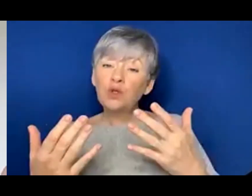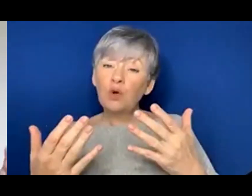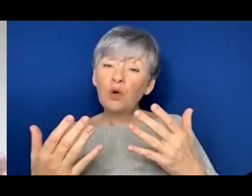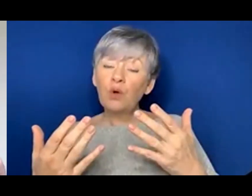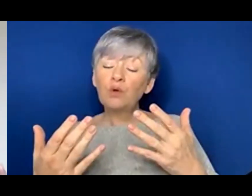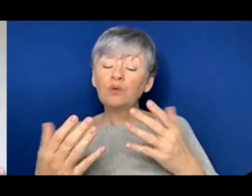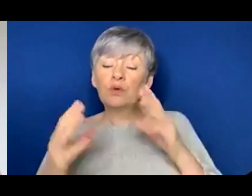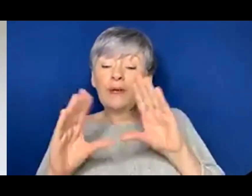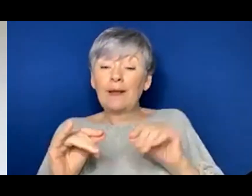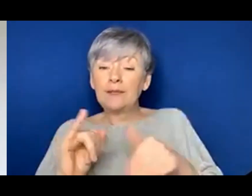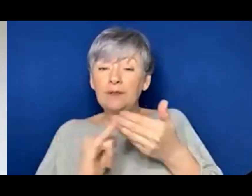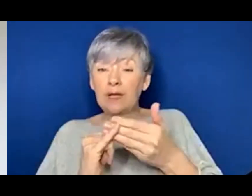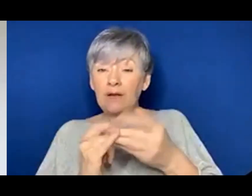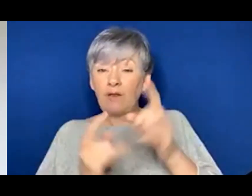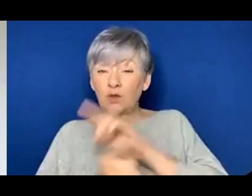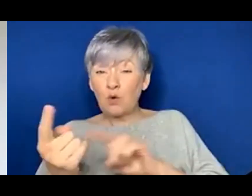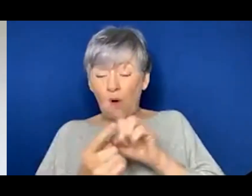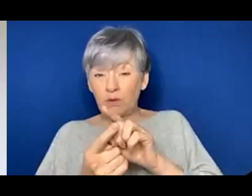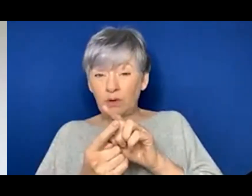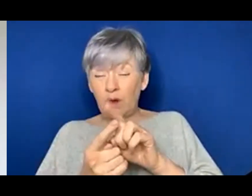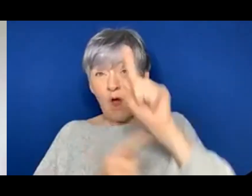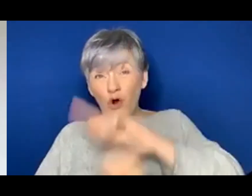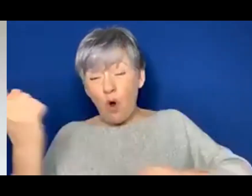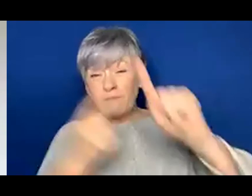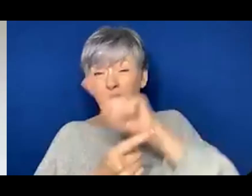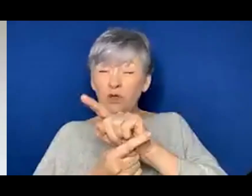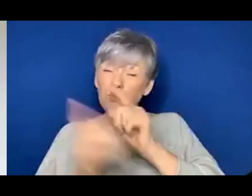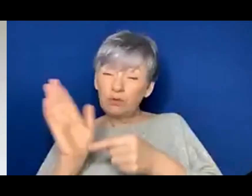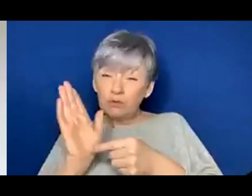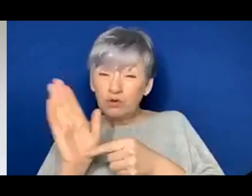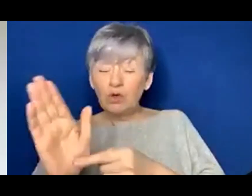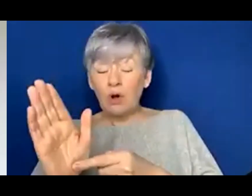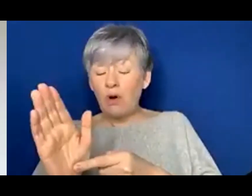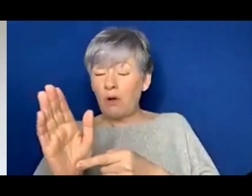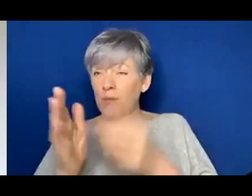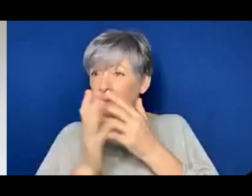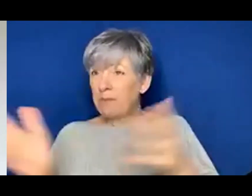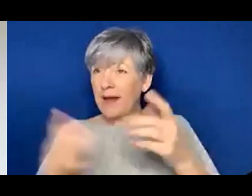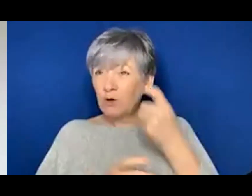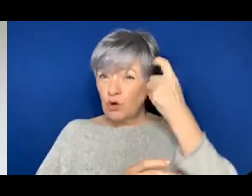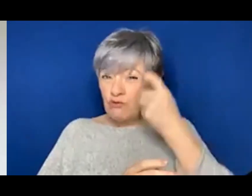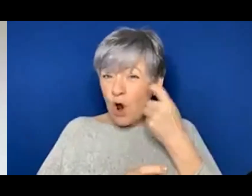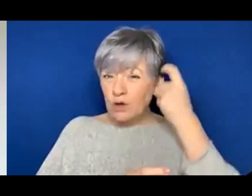This conference, will demonstrate there is a huge variety and curiosity in the music of our featured composers,